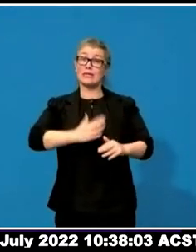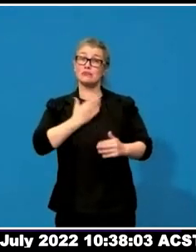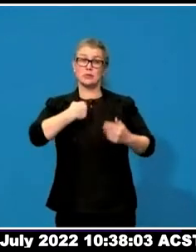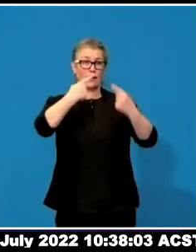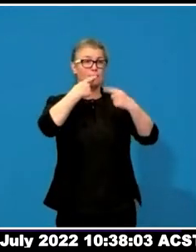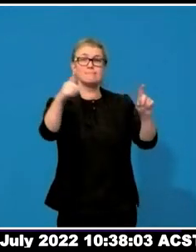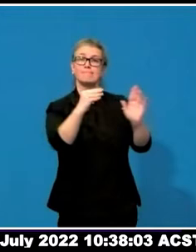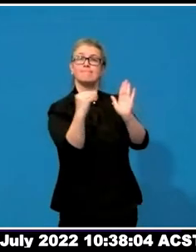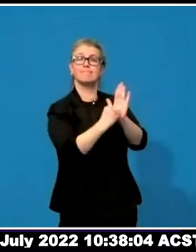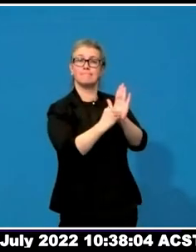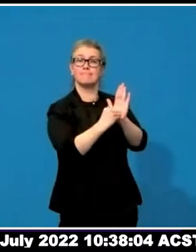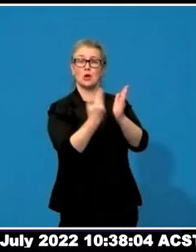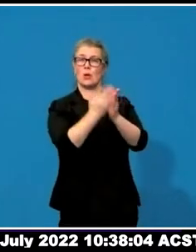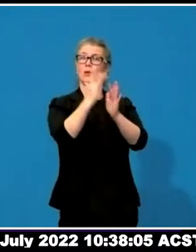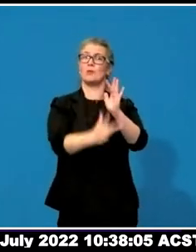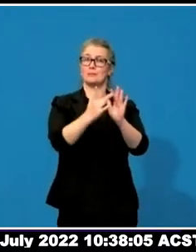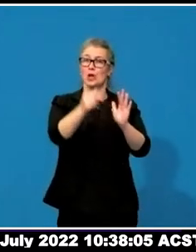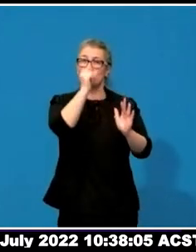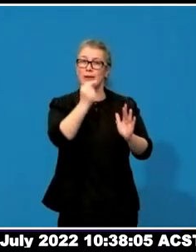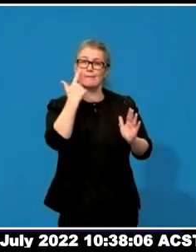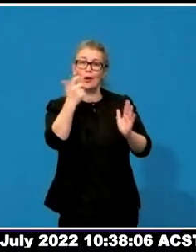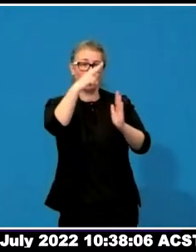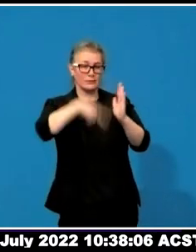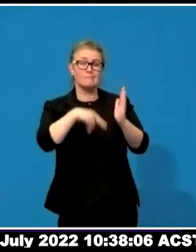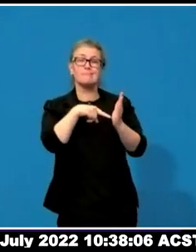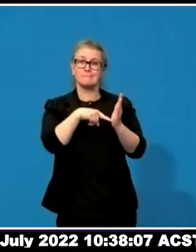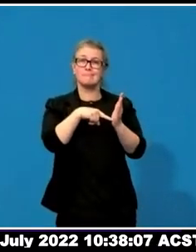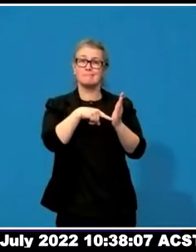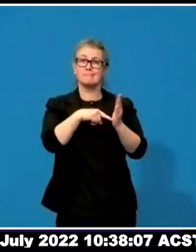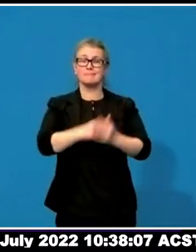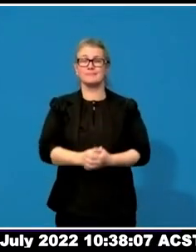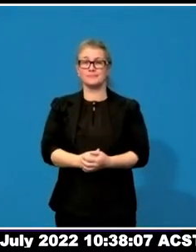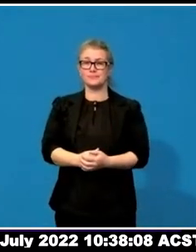website. Ms Kunmanara Smith is also known to me.